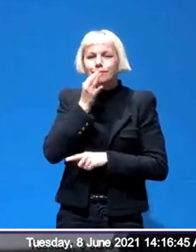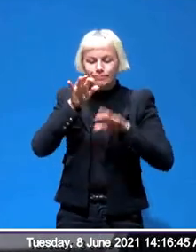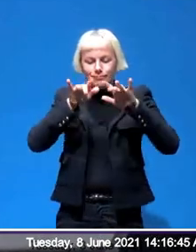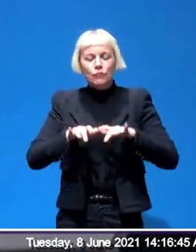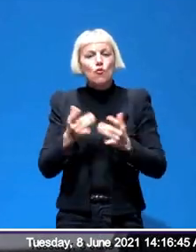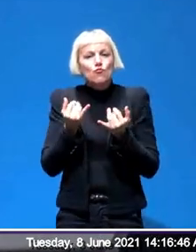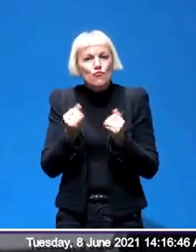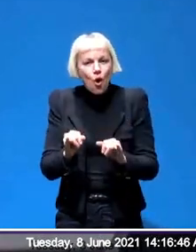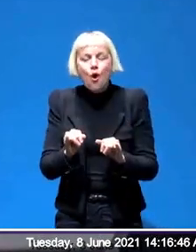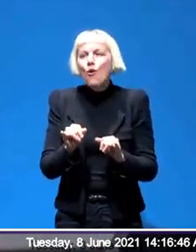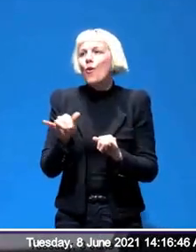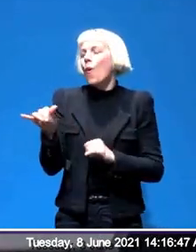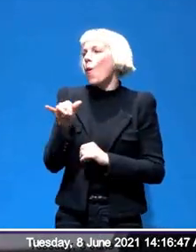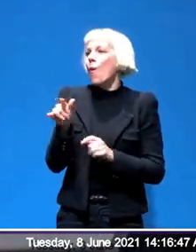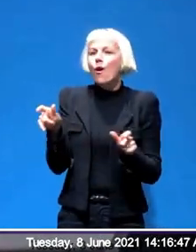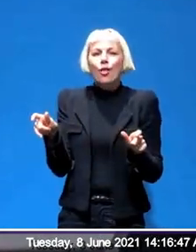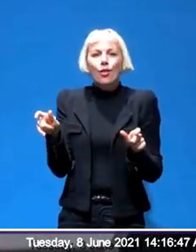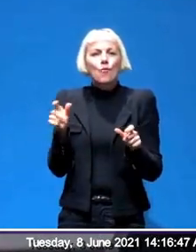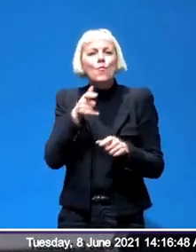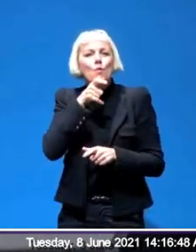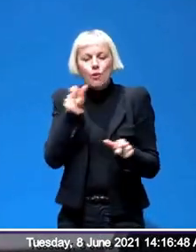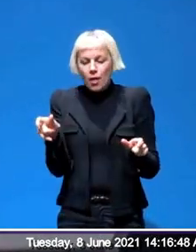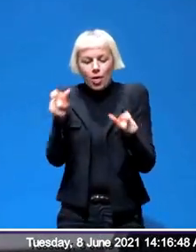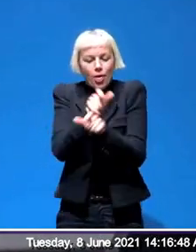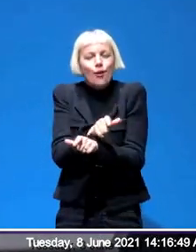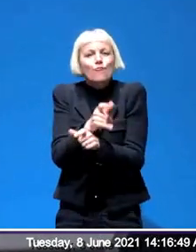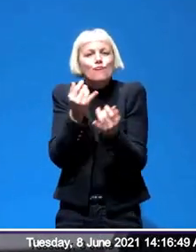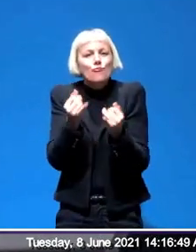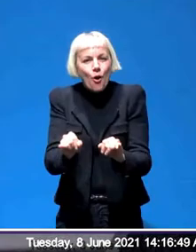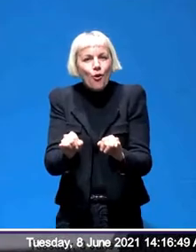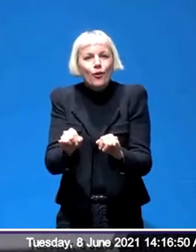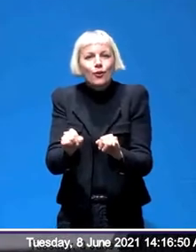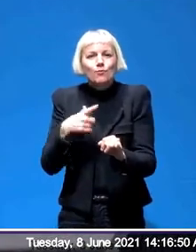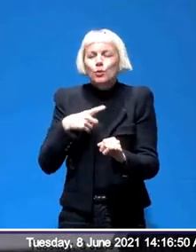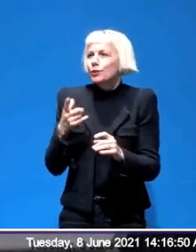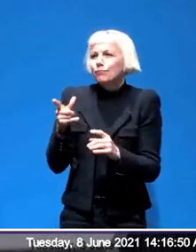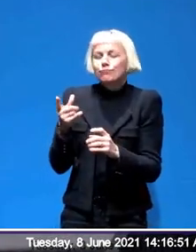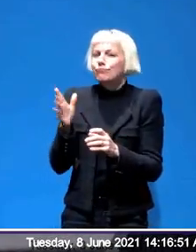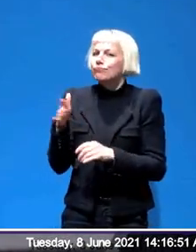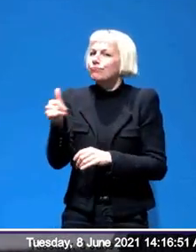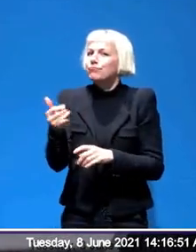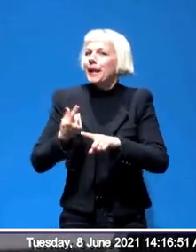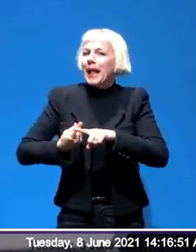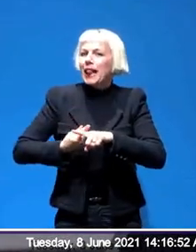they used the wrong term to describe the incident.